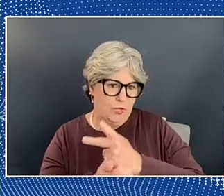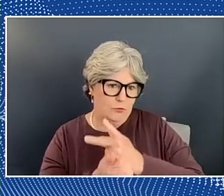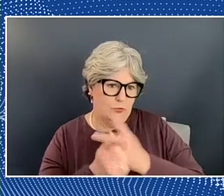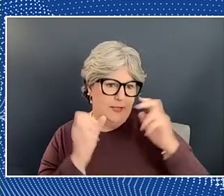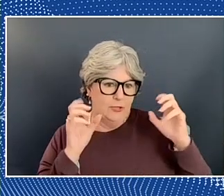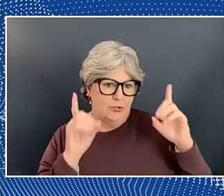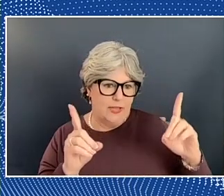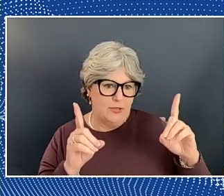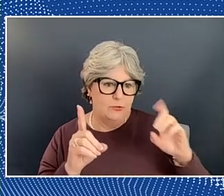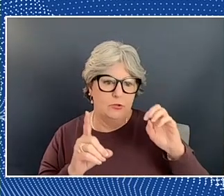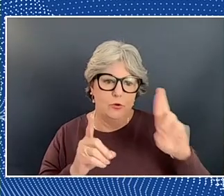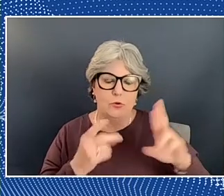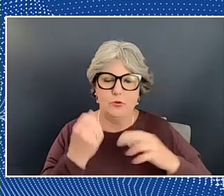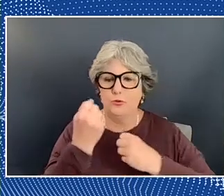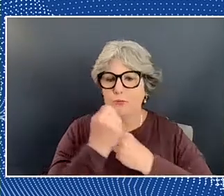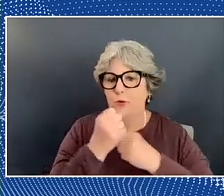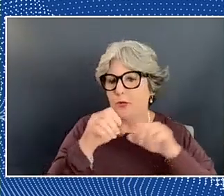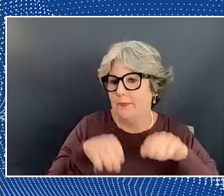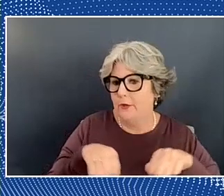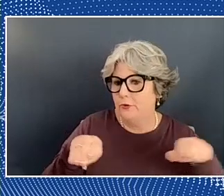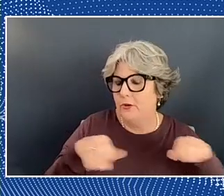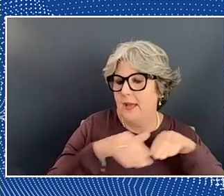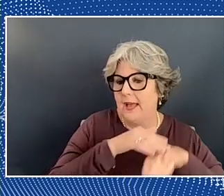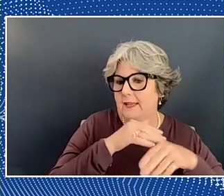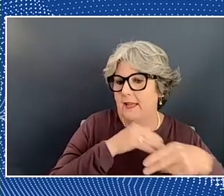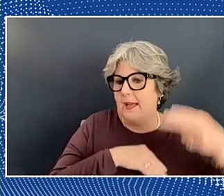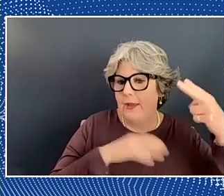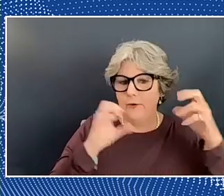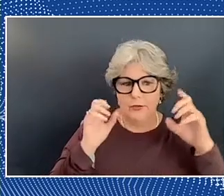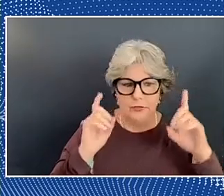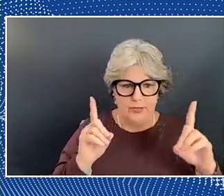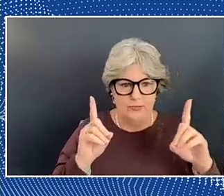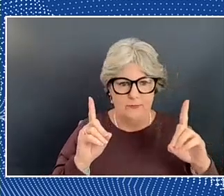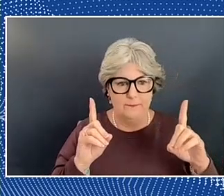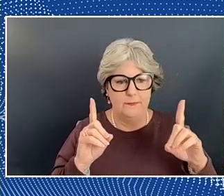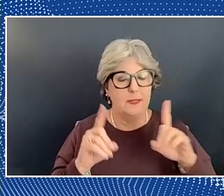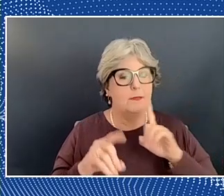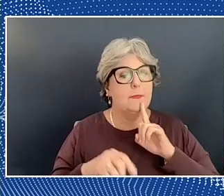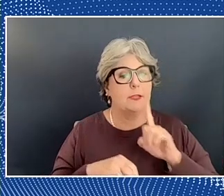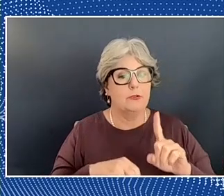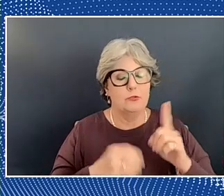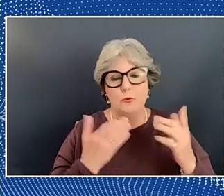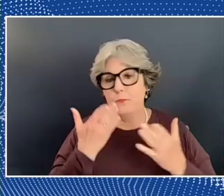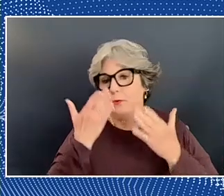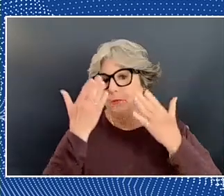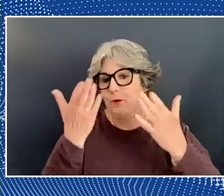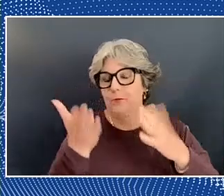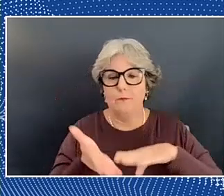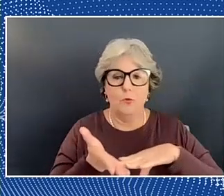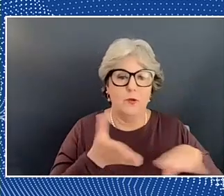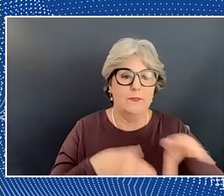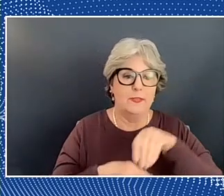or supported their children in accessing higher education by ensuring any proposals for waivers include graduate borrowers and